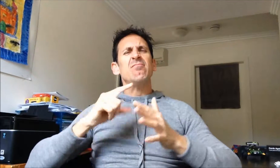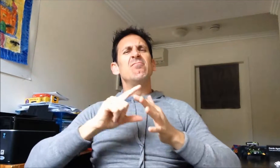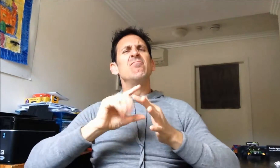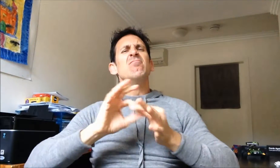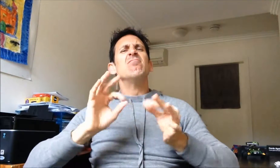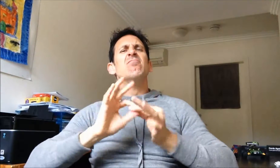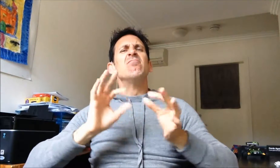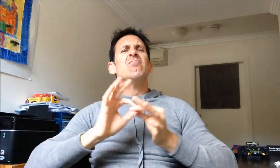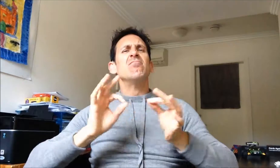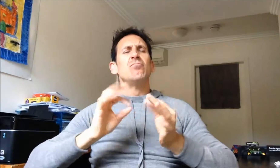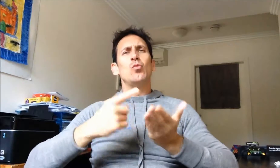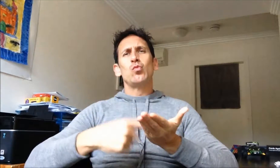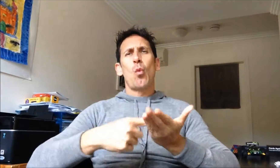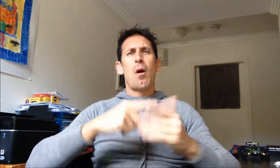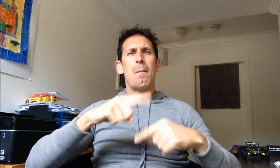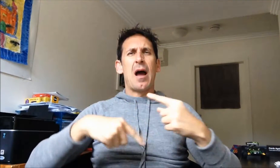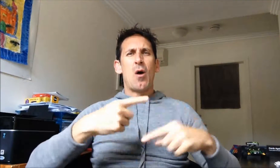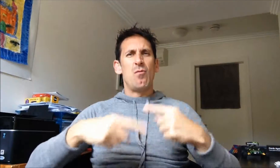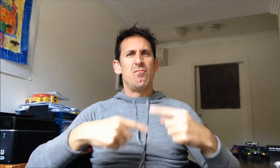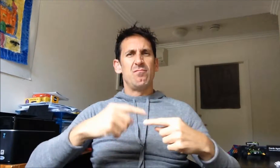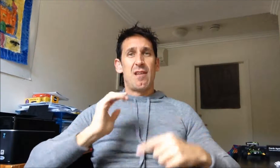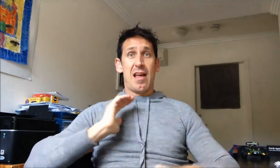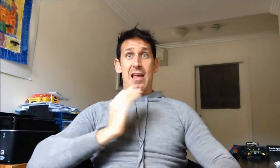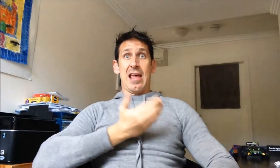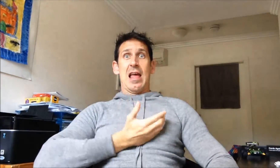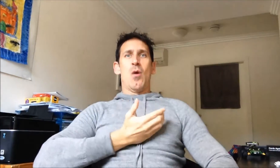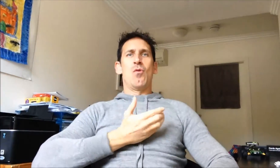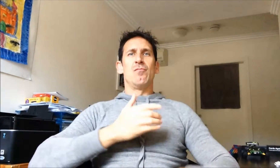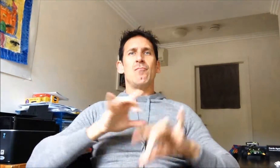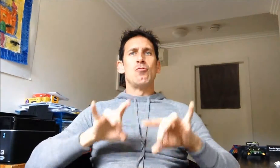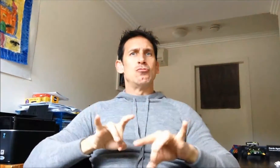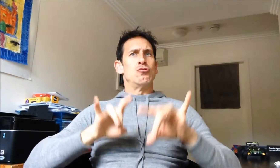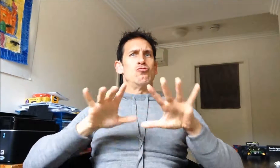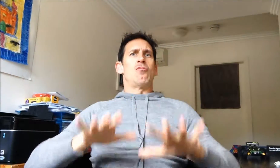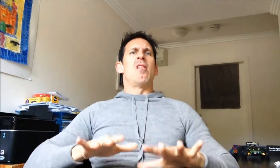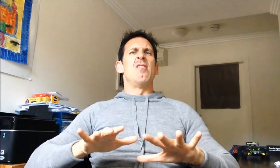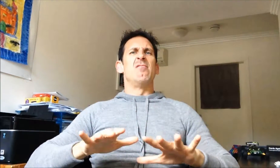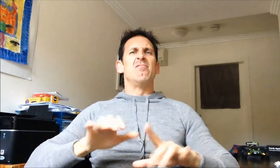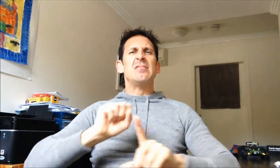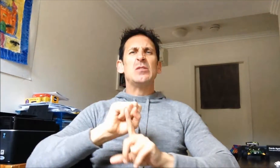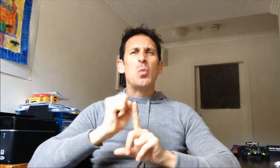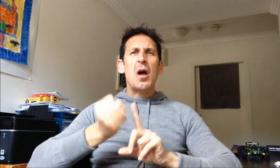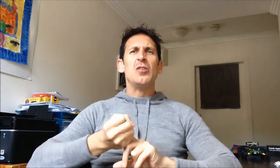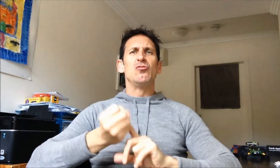During that discussion, I talked about our Australian context,